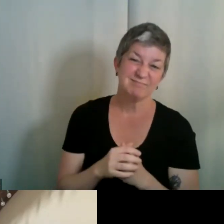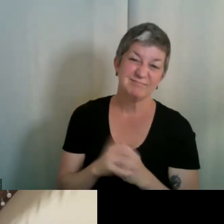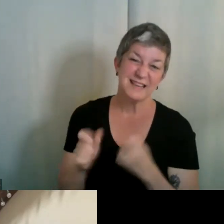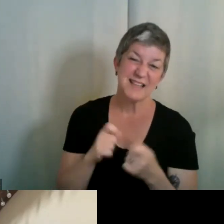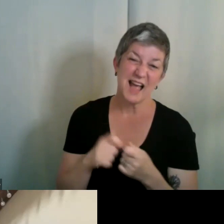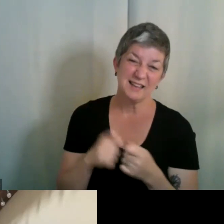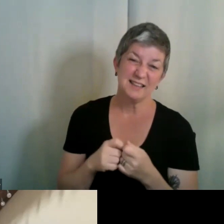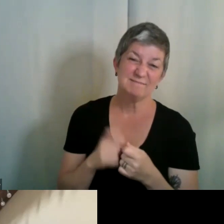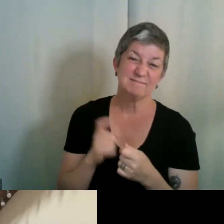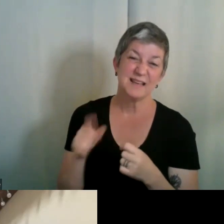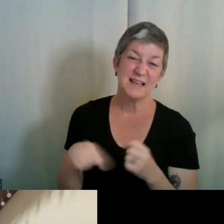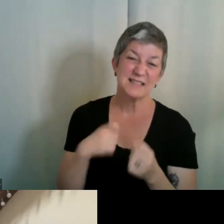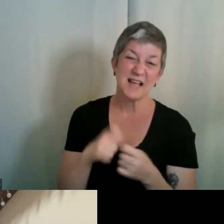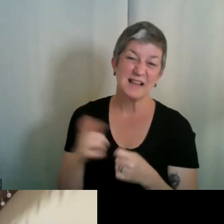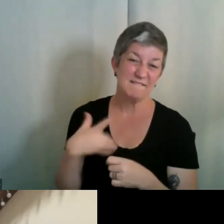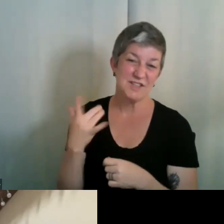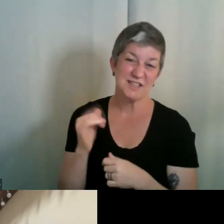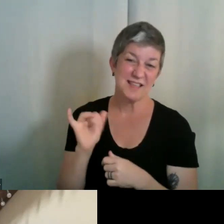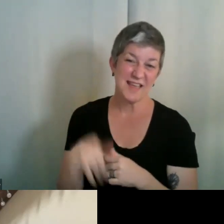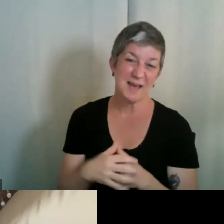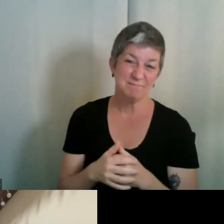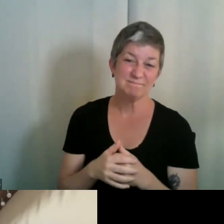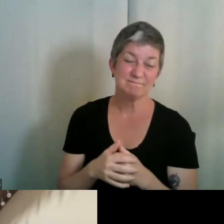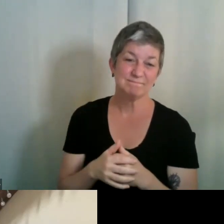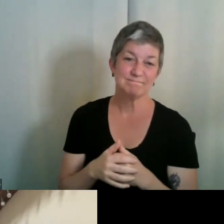Unknown: that's exactly what it felt like. I had to advocate for